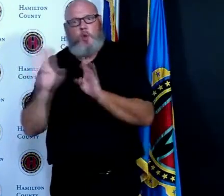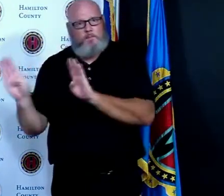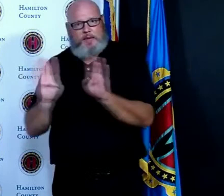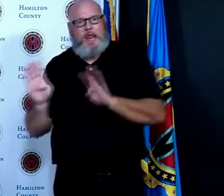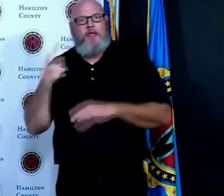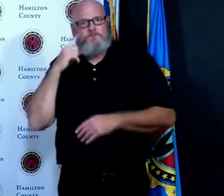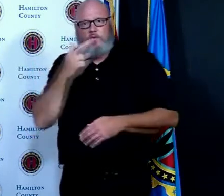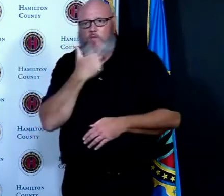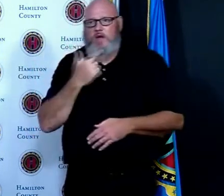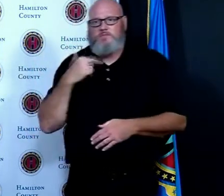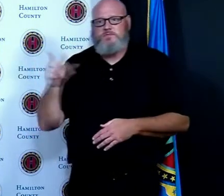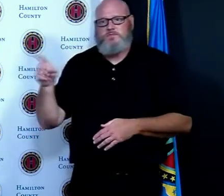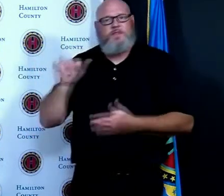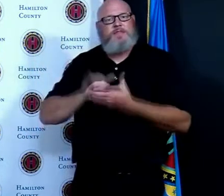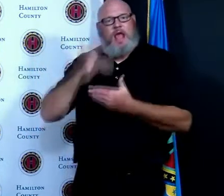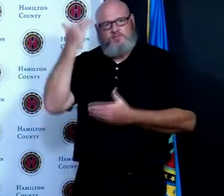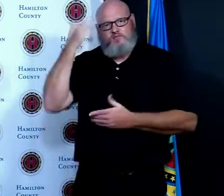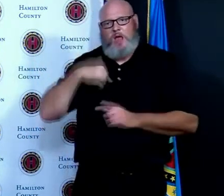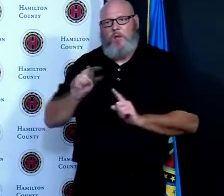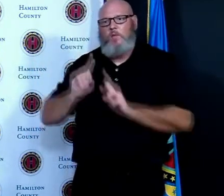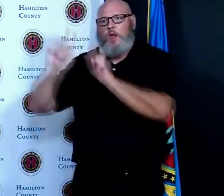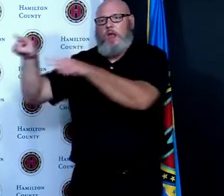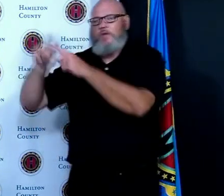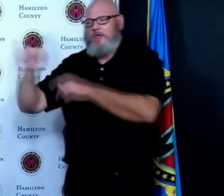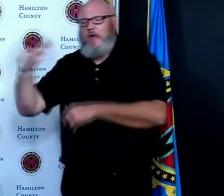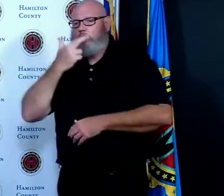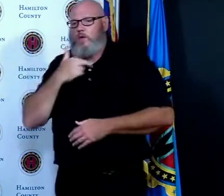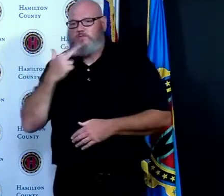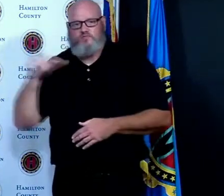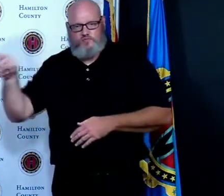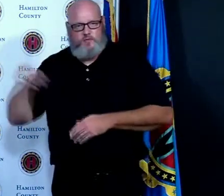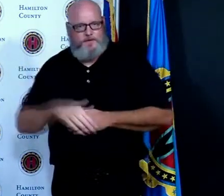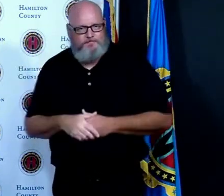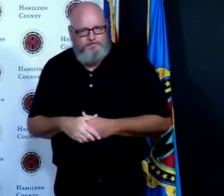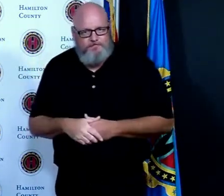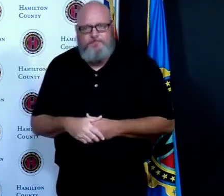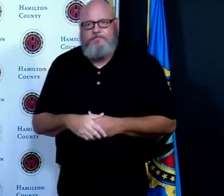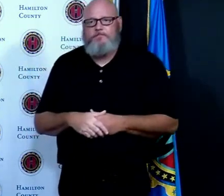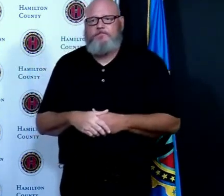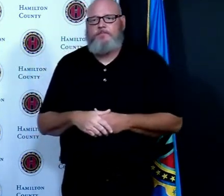troubling is when people like Greg describe during these large groups with no masks on so I do